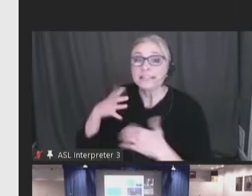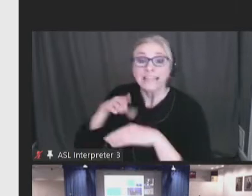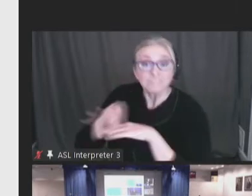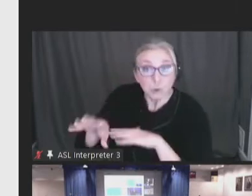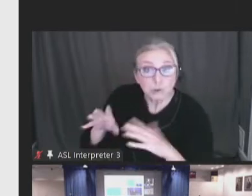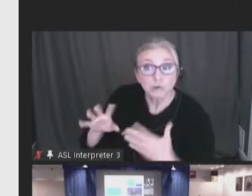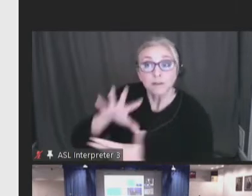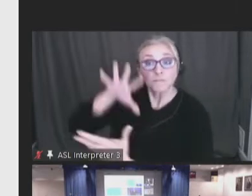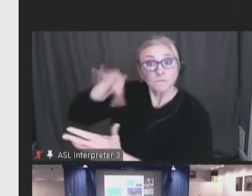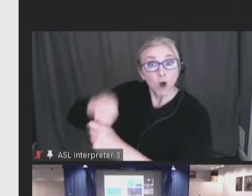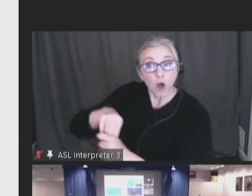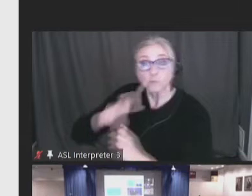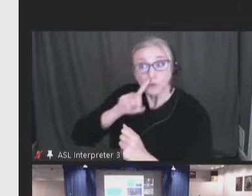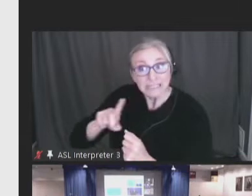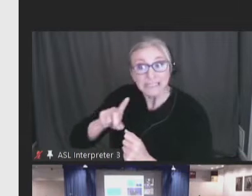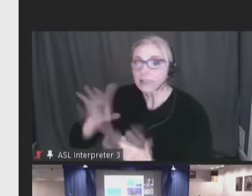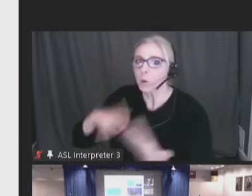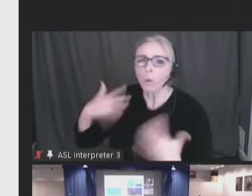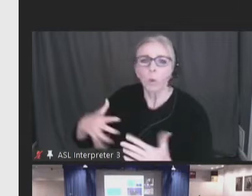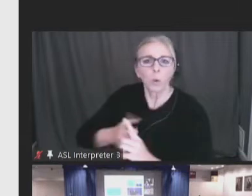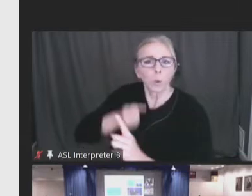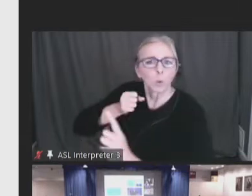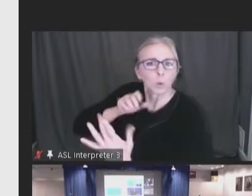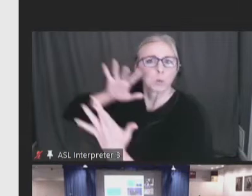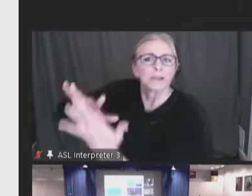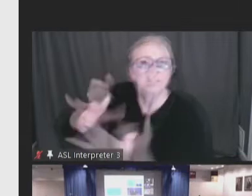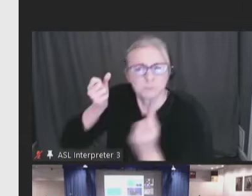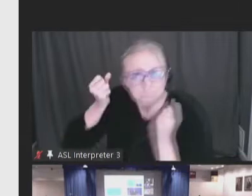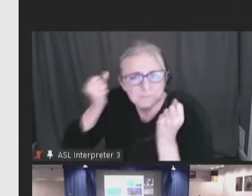very significant reach. So, they -- you can't really compare them to digital impressions,